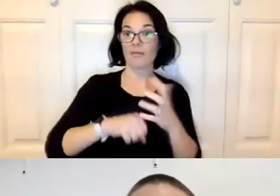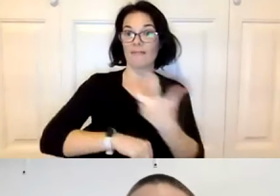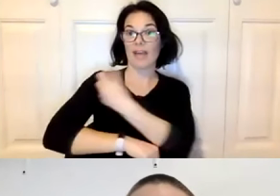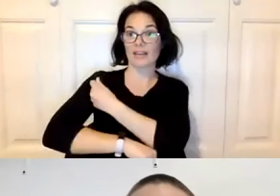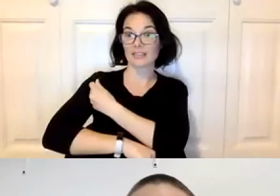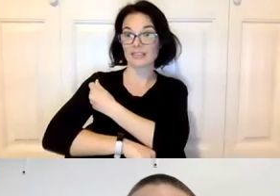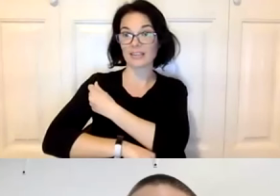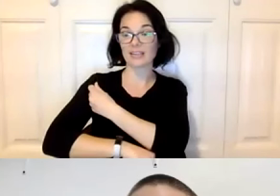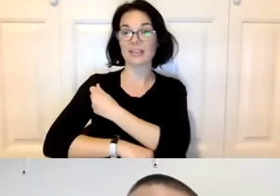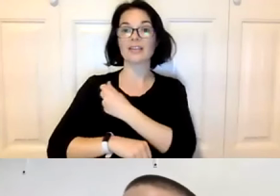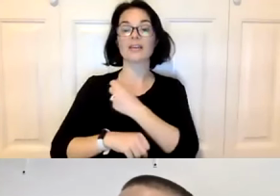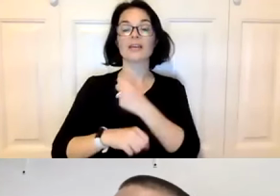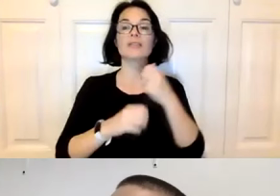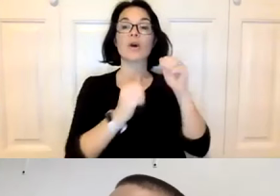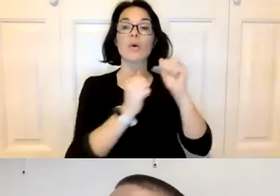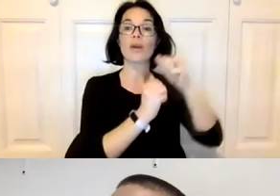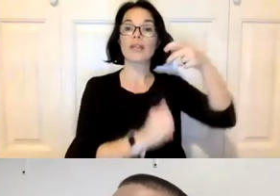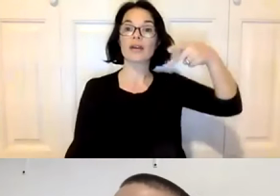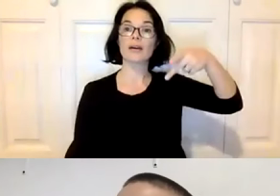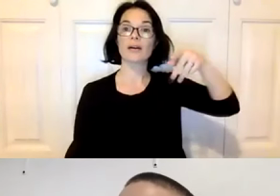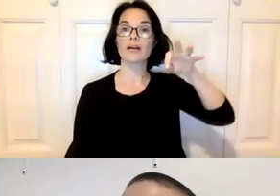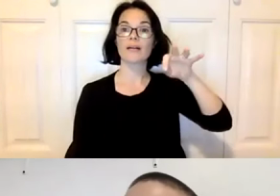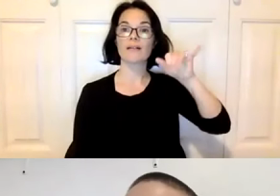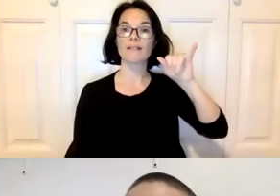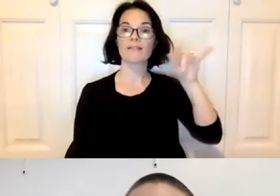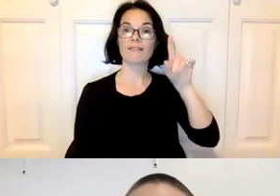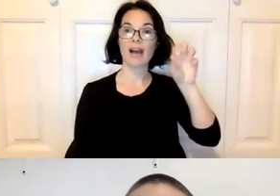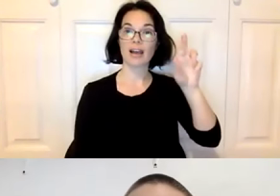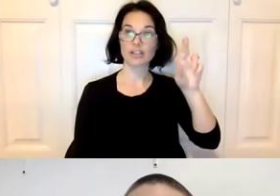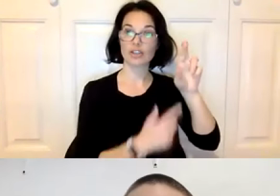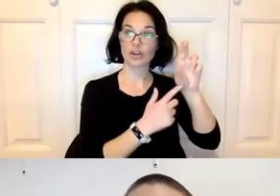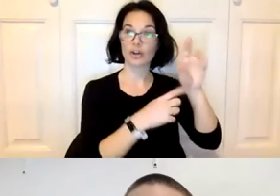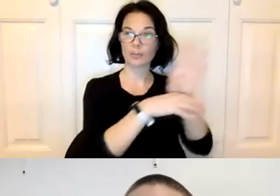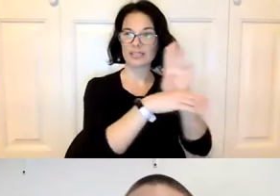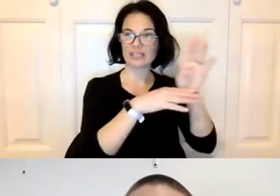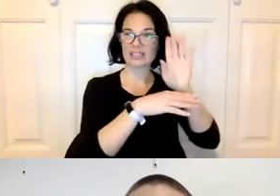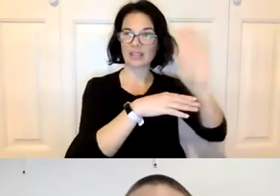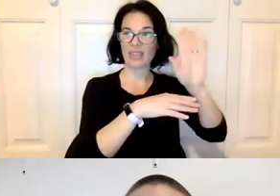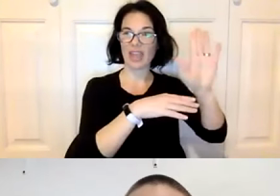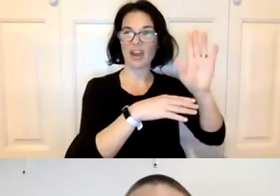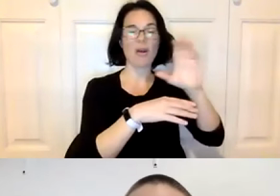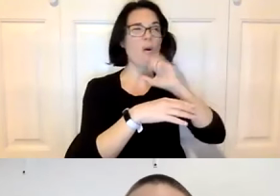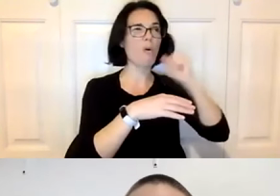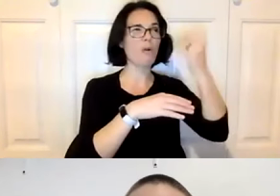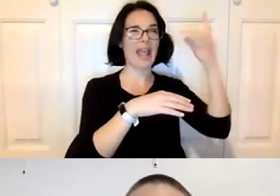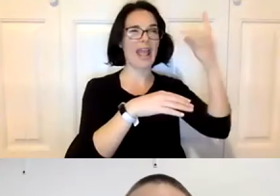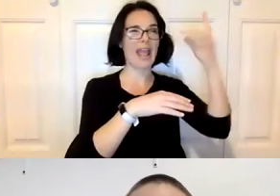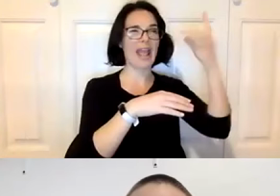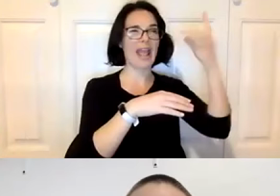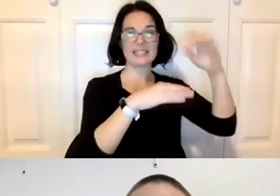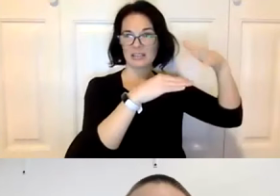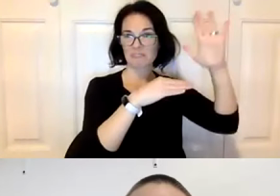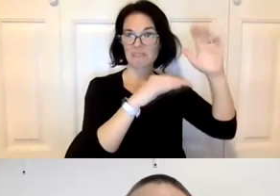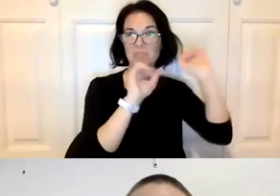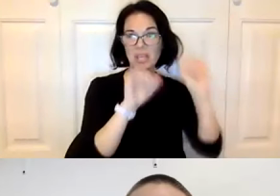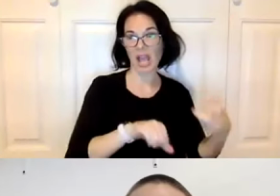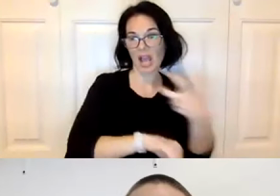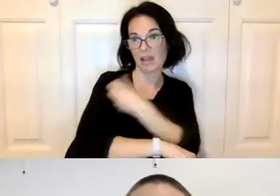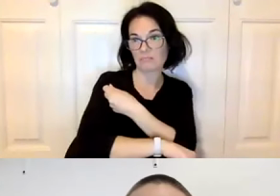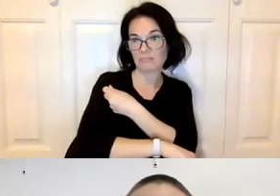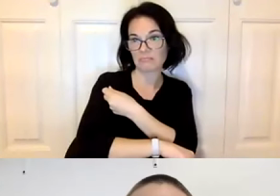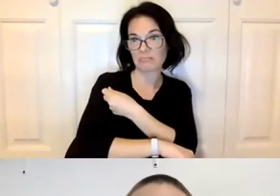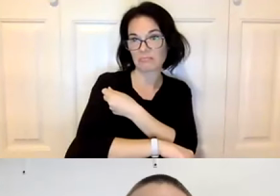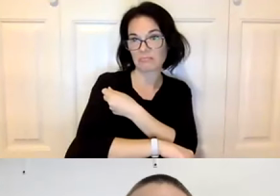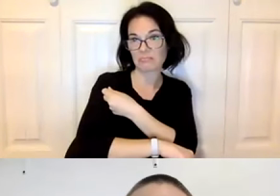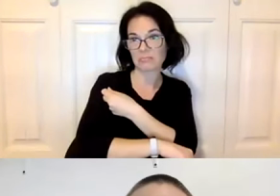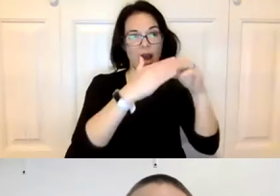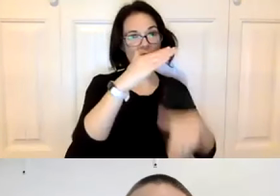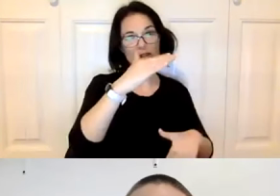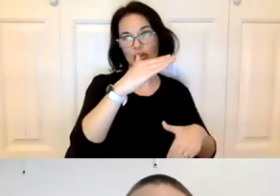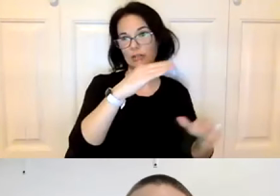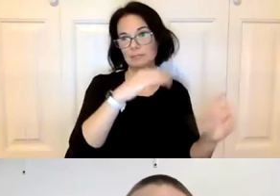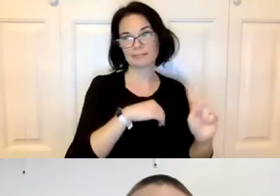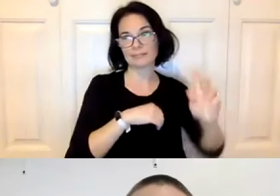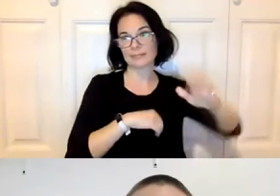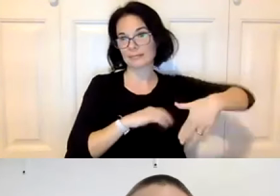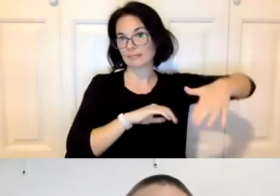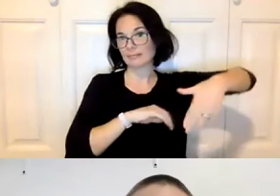Pfizer is for [ages] 18 and older and Moderna is for 16 and older.